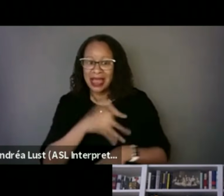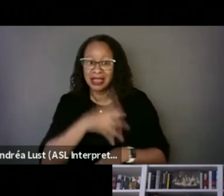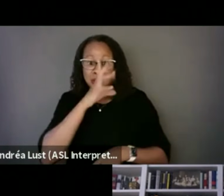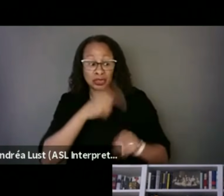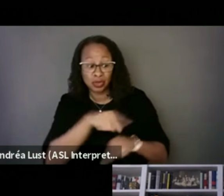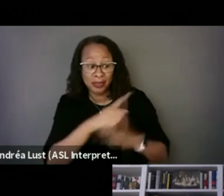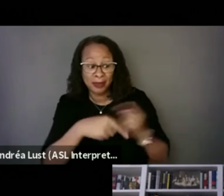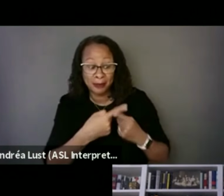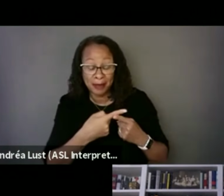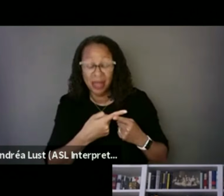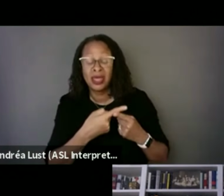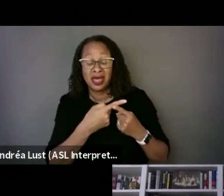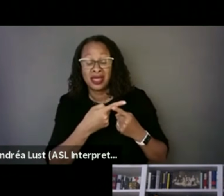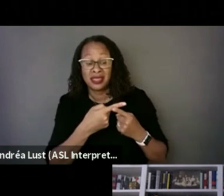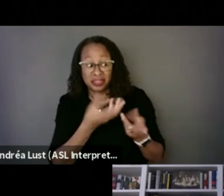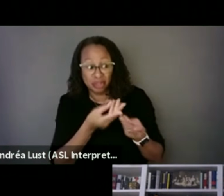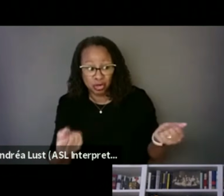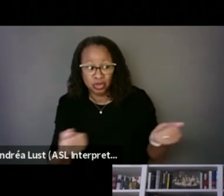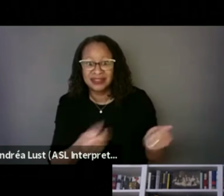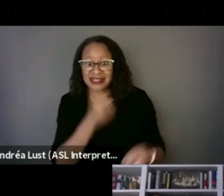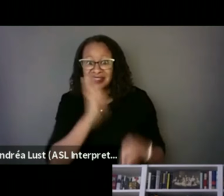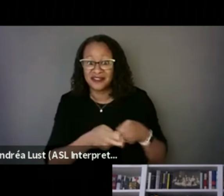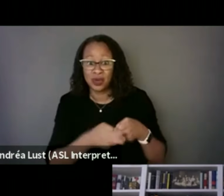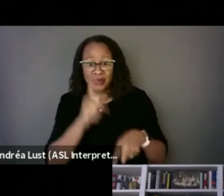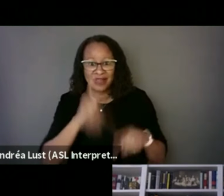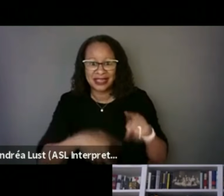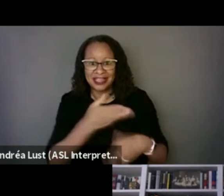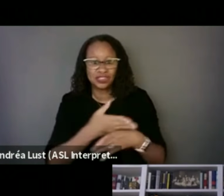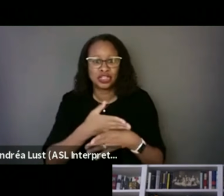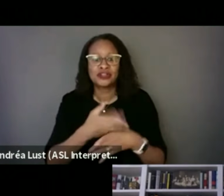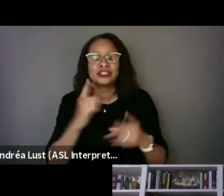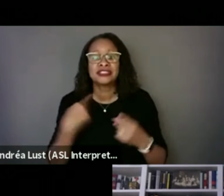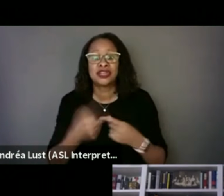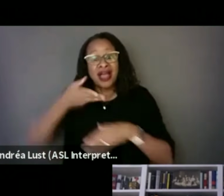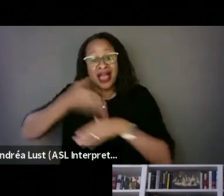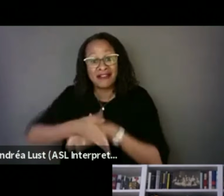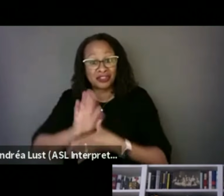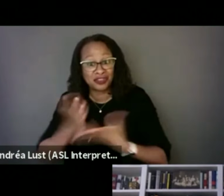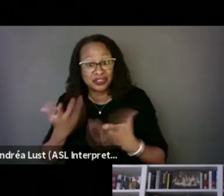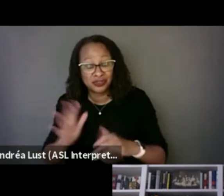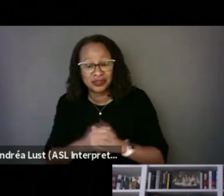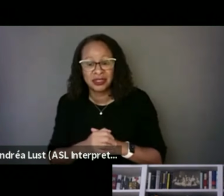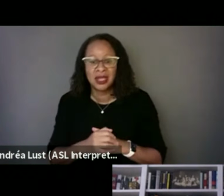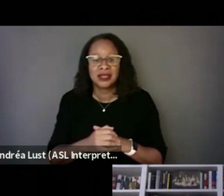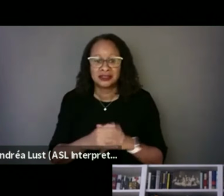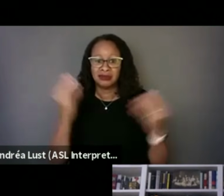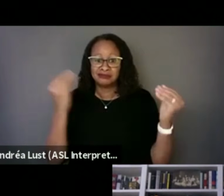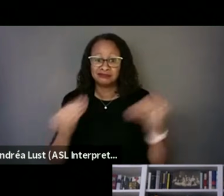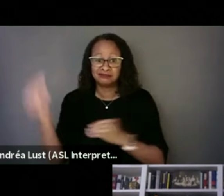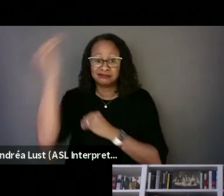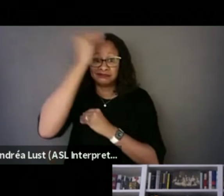the filming is done is difficult. So, just filmmaker hat, social worker hat,